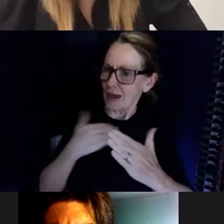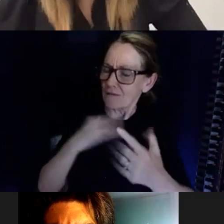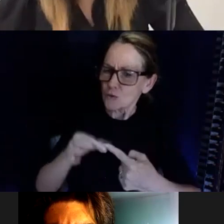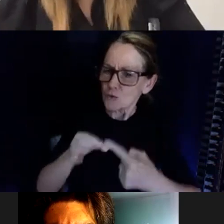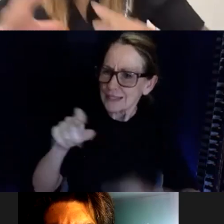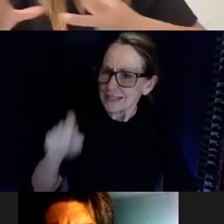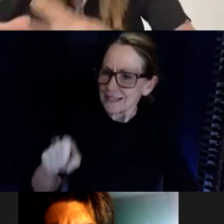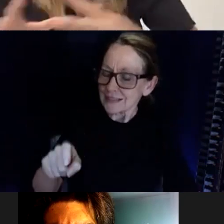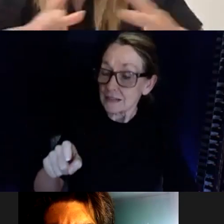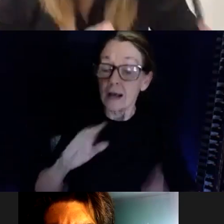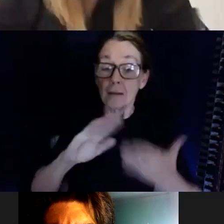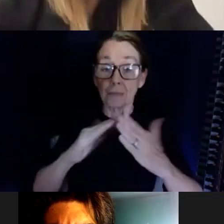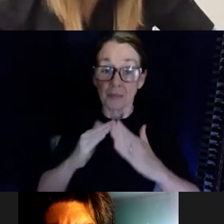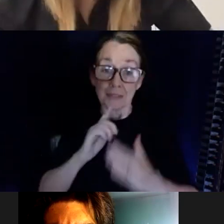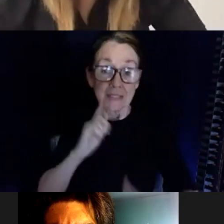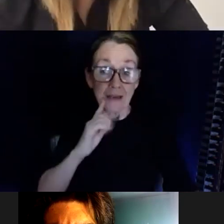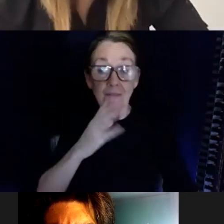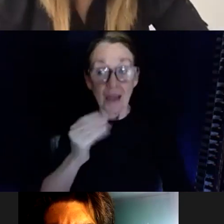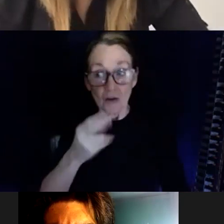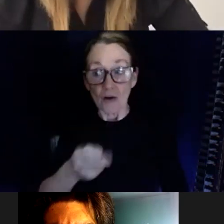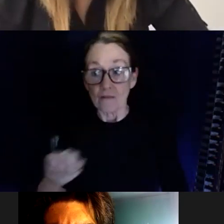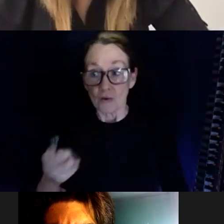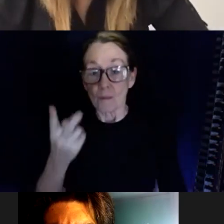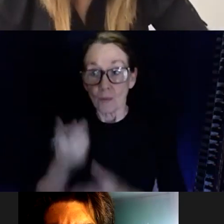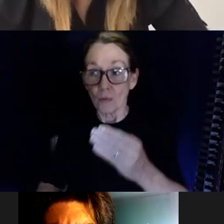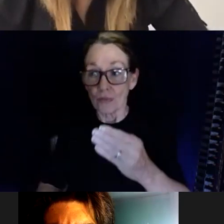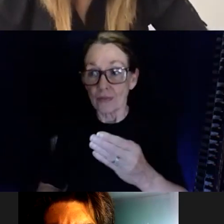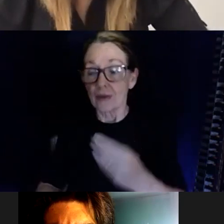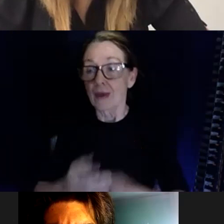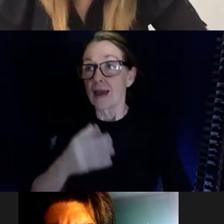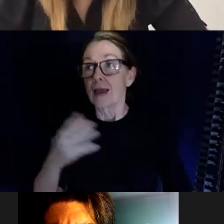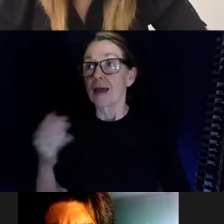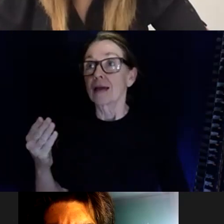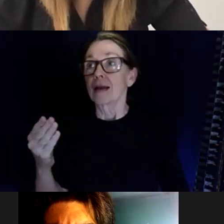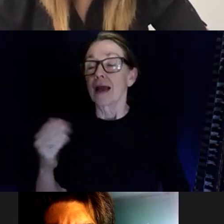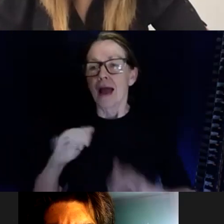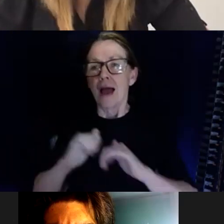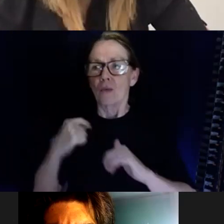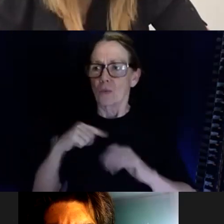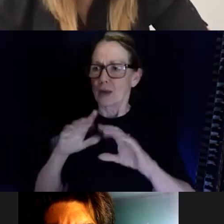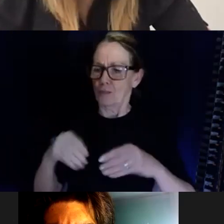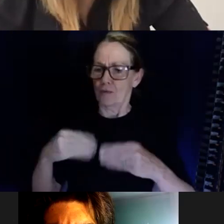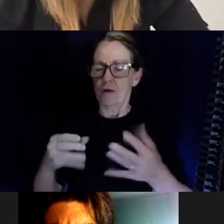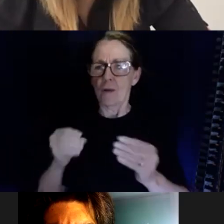AND WE HOPE THAT WILL START GENERATING SOME CONVERSATION OUT THERE ABOUT POSSIBILITIES FOR FUTURE IDEAS IN RHODE ISLAND ON HOW WE CAN WORK WITH THIS COMMUNITY.